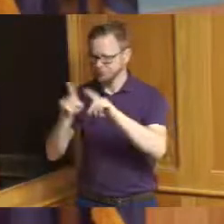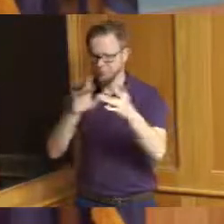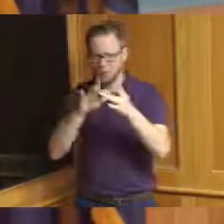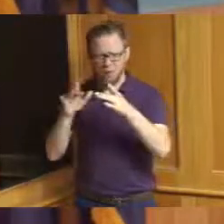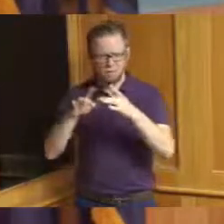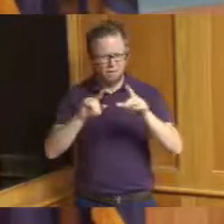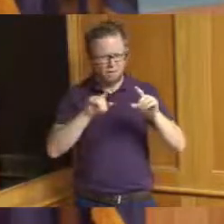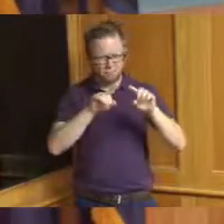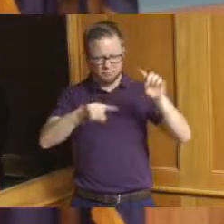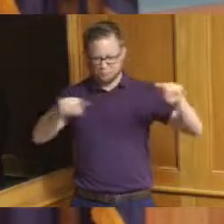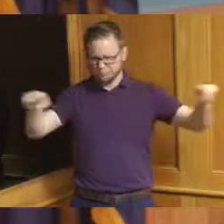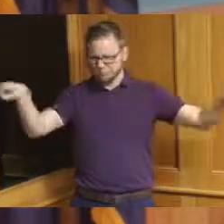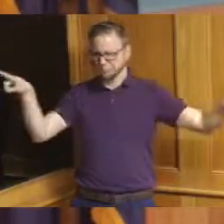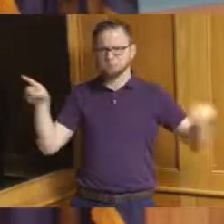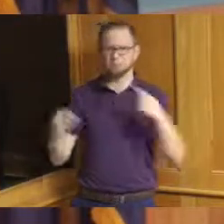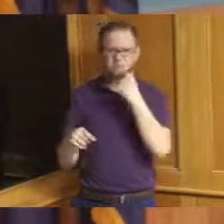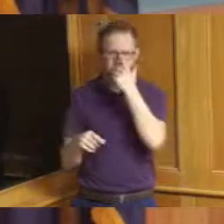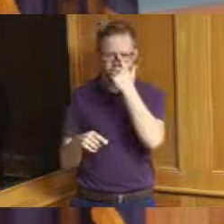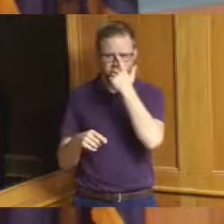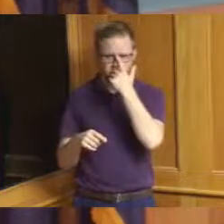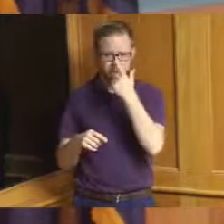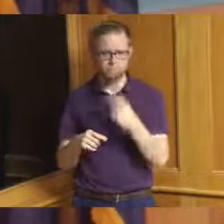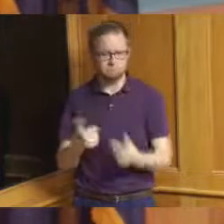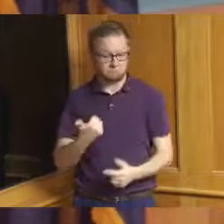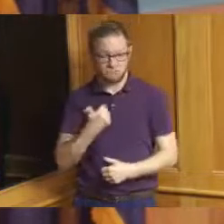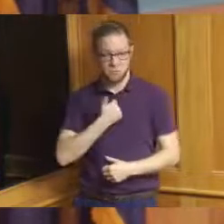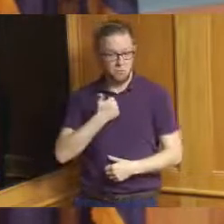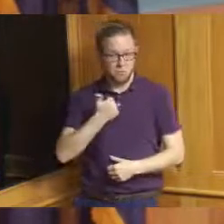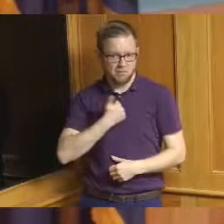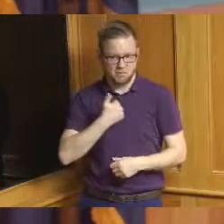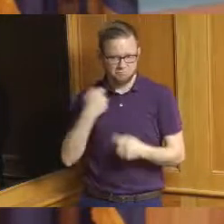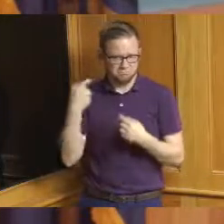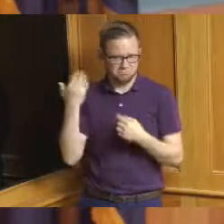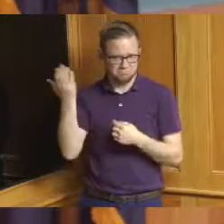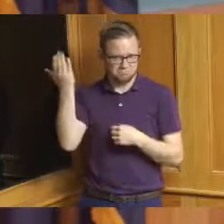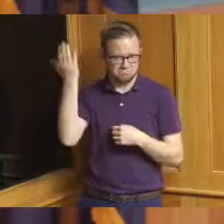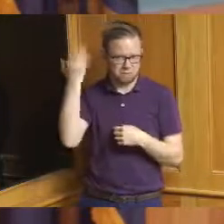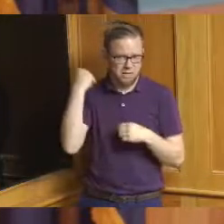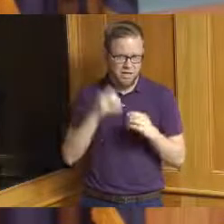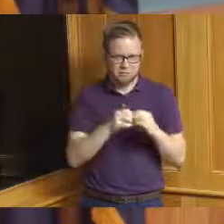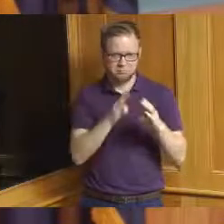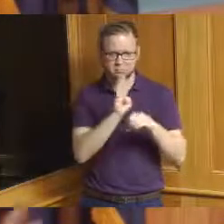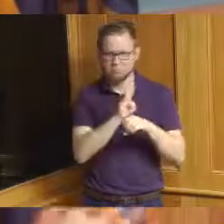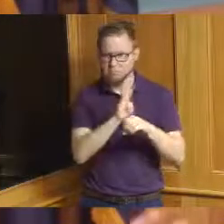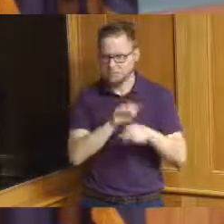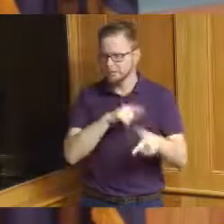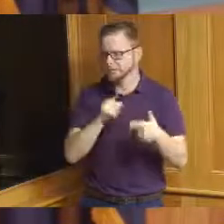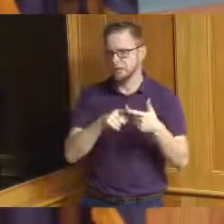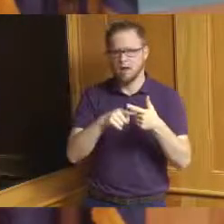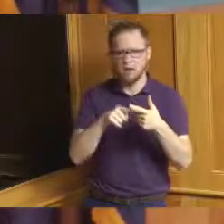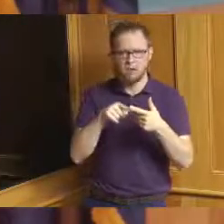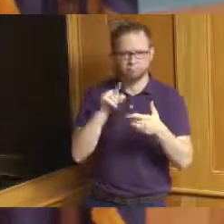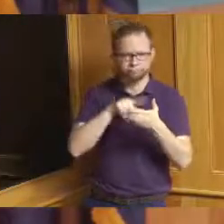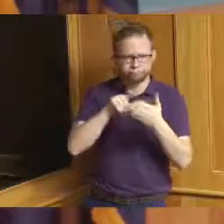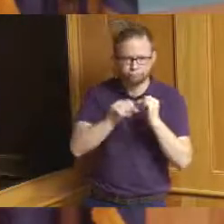and as a entrepreneur and marketer i said wait we can't be all over the place we need to be